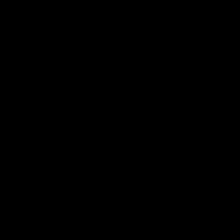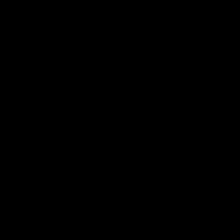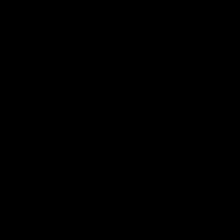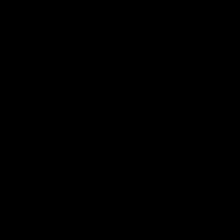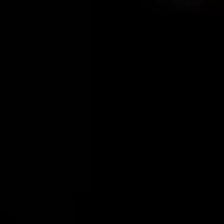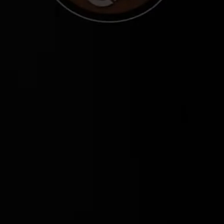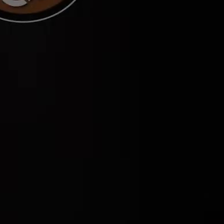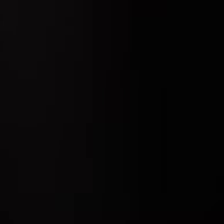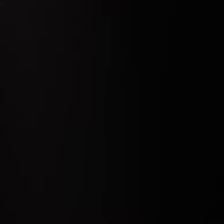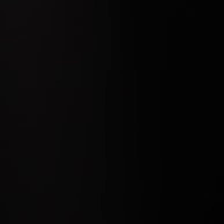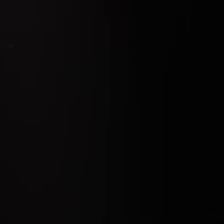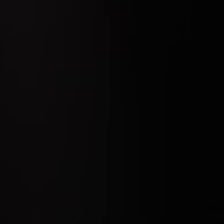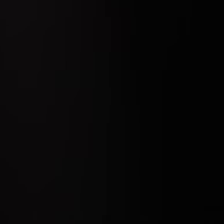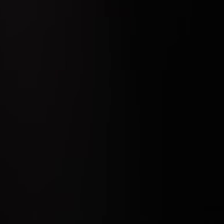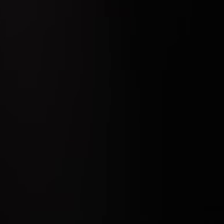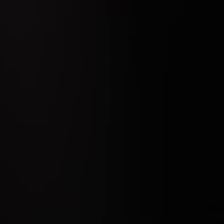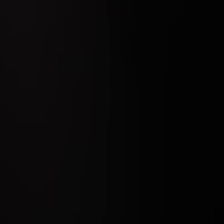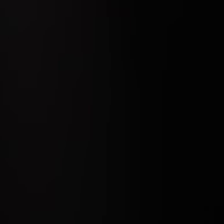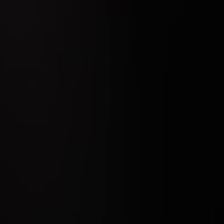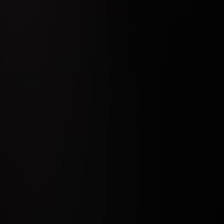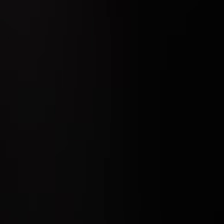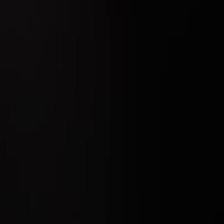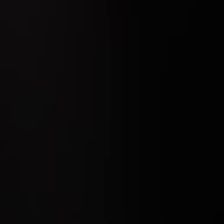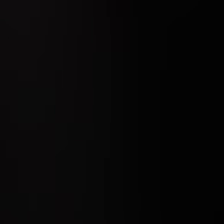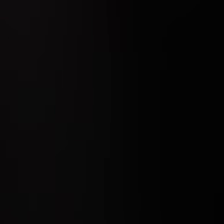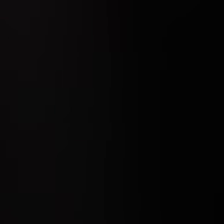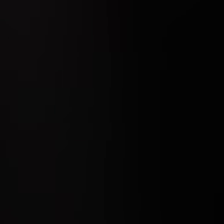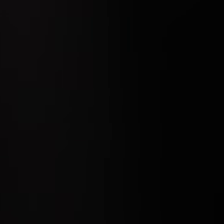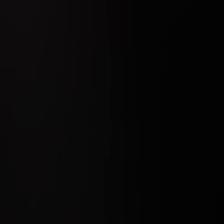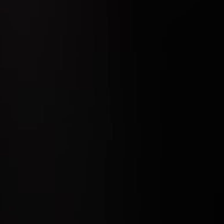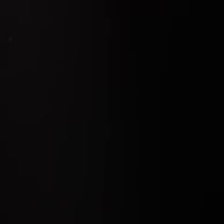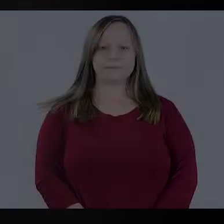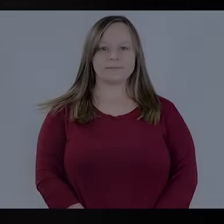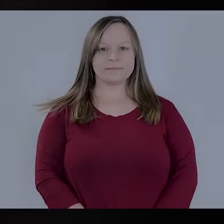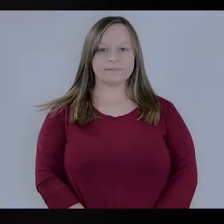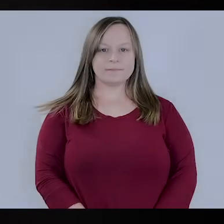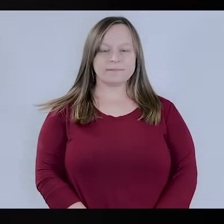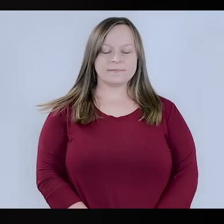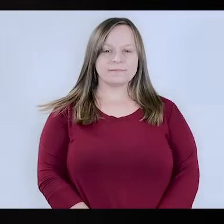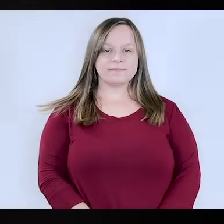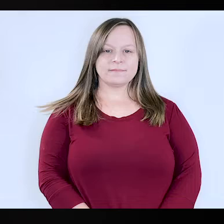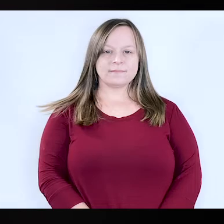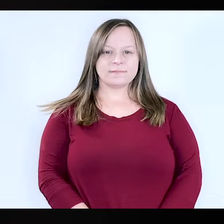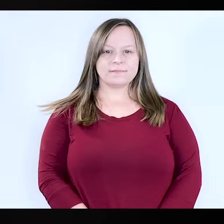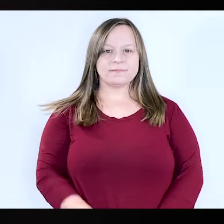Upbeat music fades in